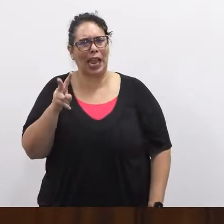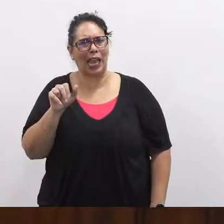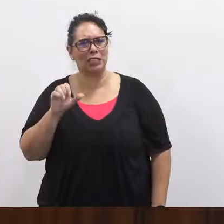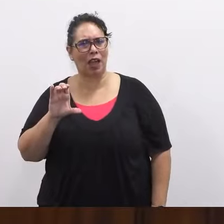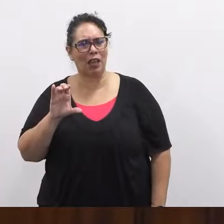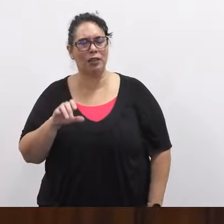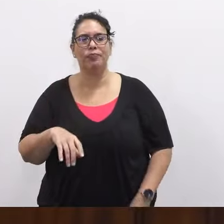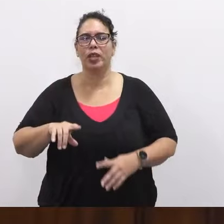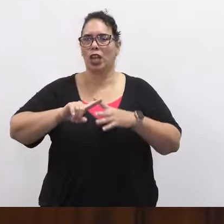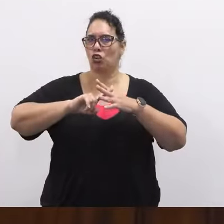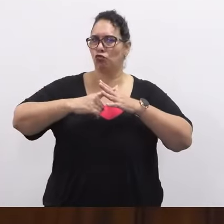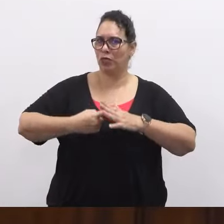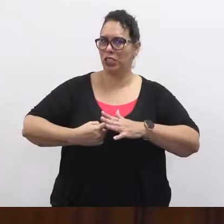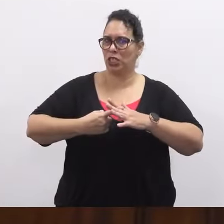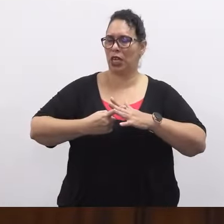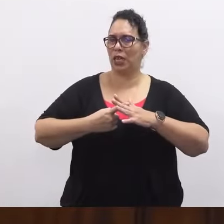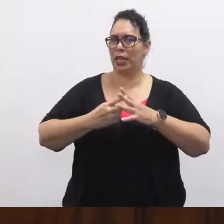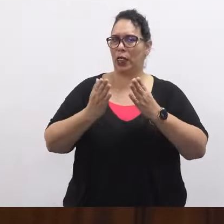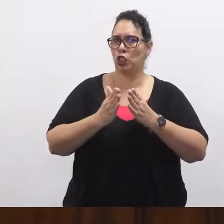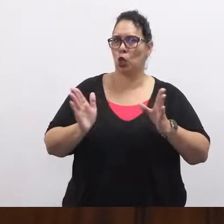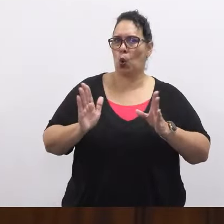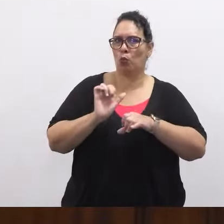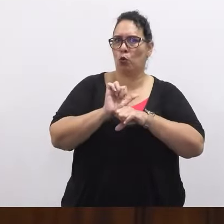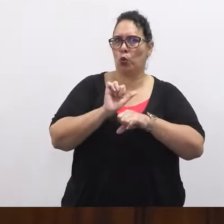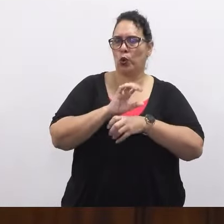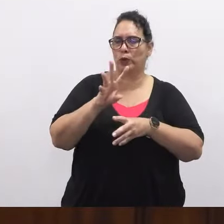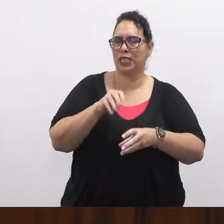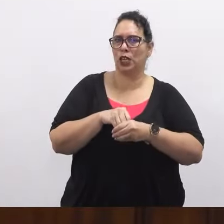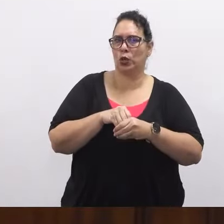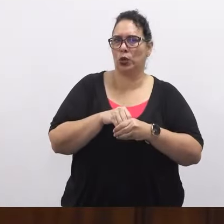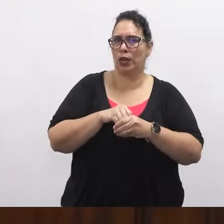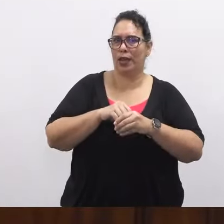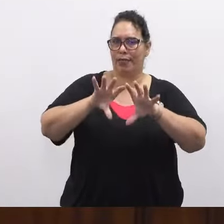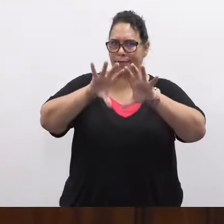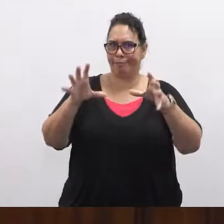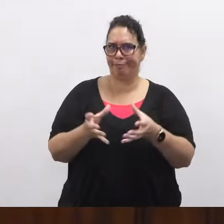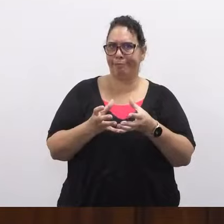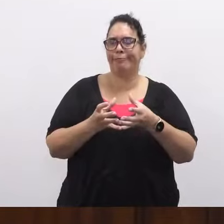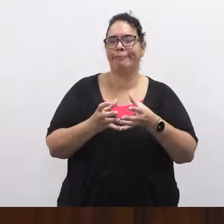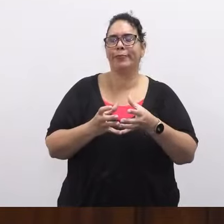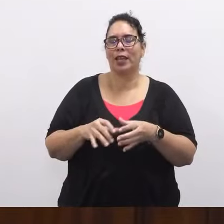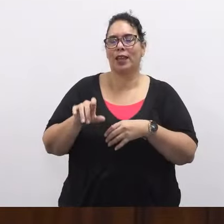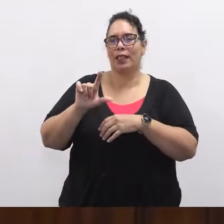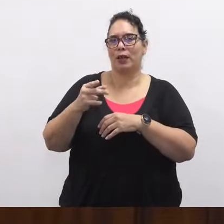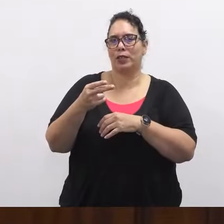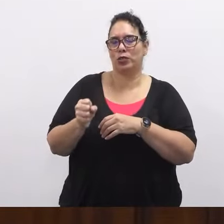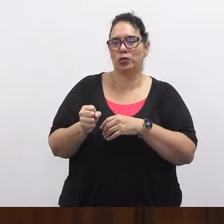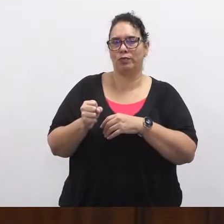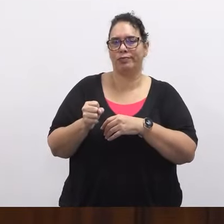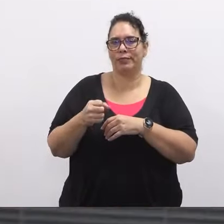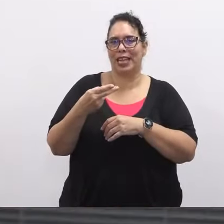So originally the scope of work was included in the entire Lakewood HVAC scope. Got it. At one point in time,